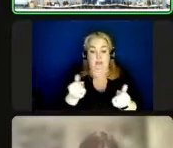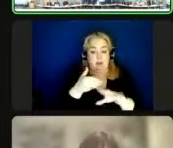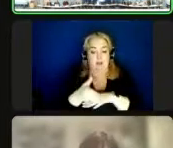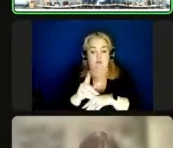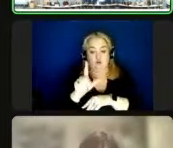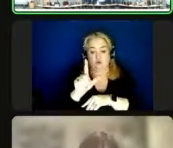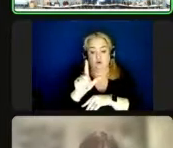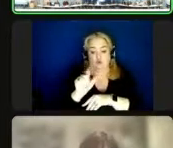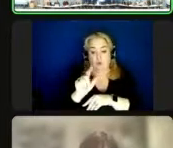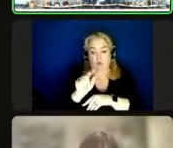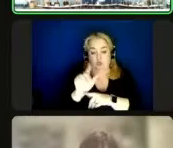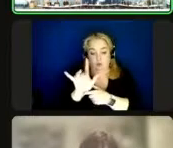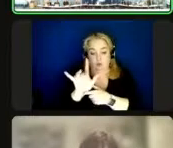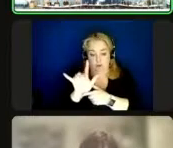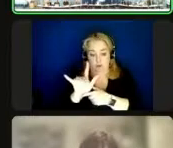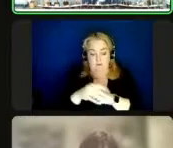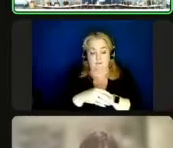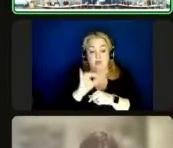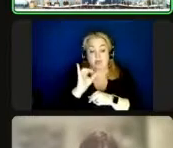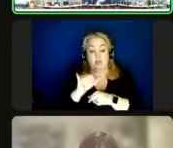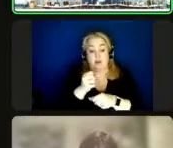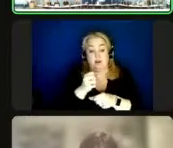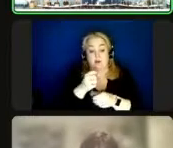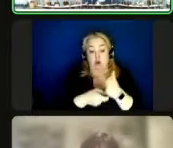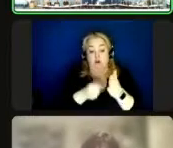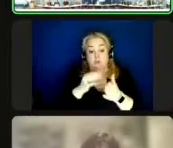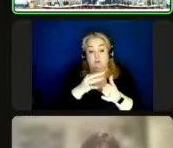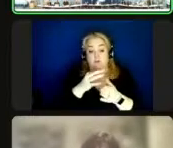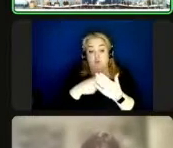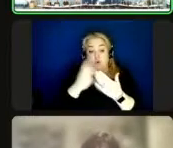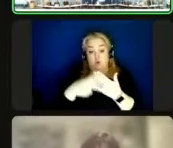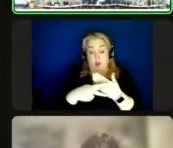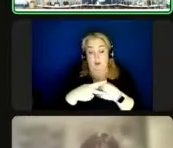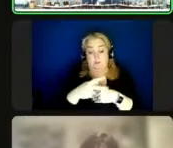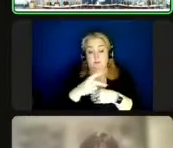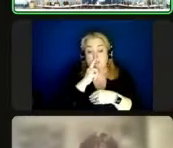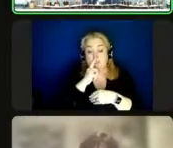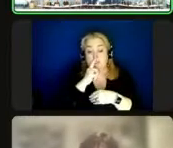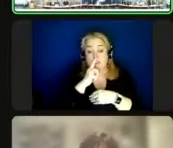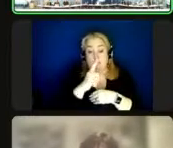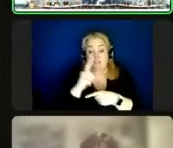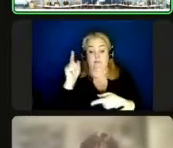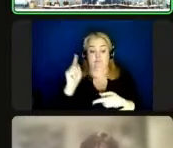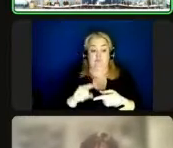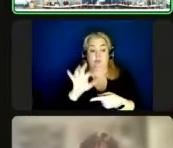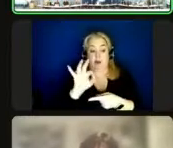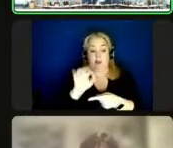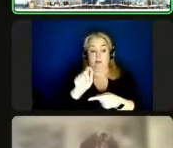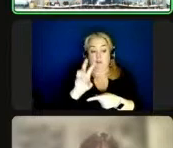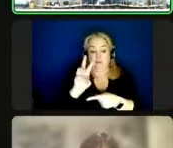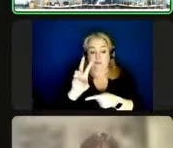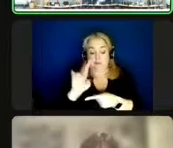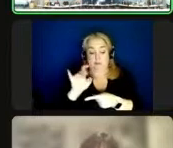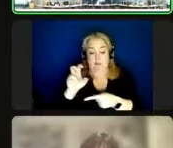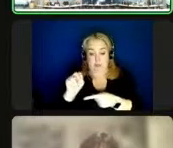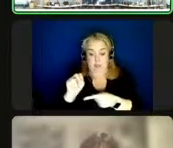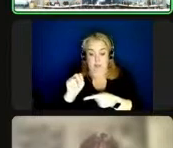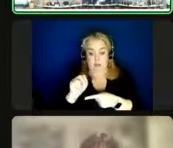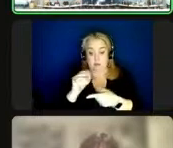NAVIGATION SERENDIPITY OF